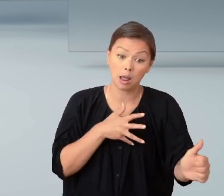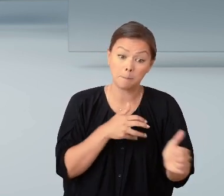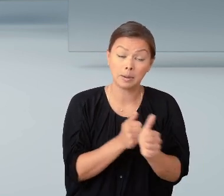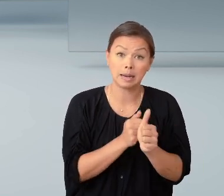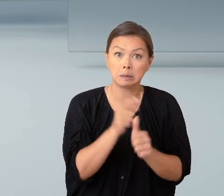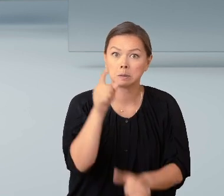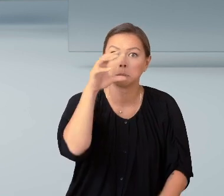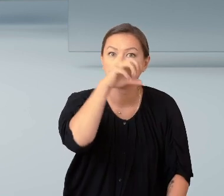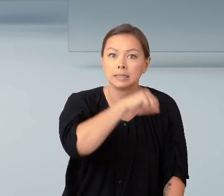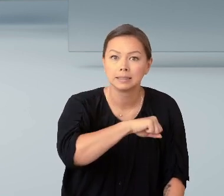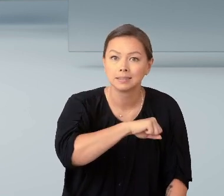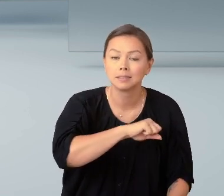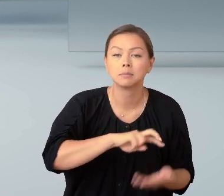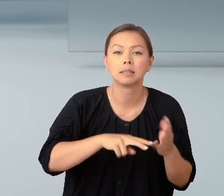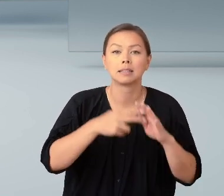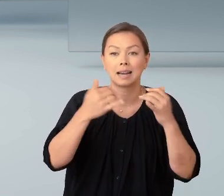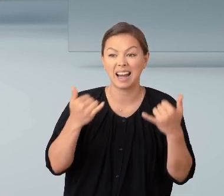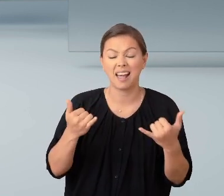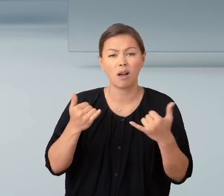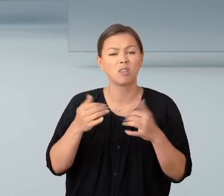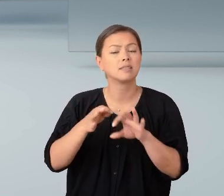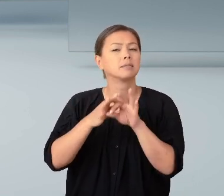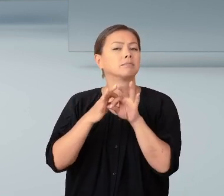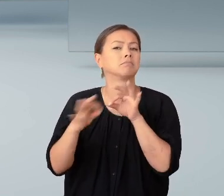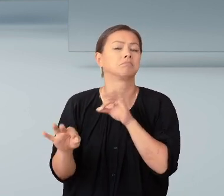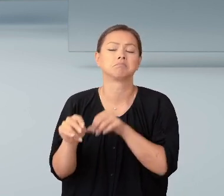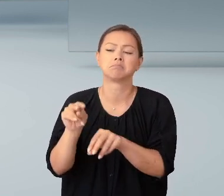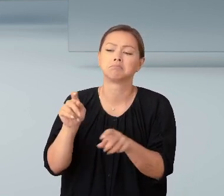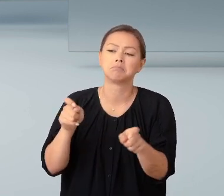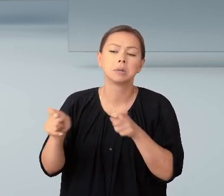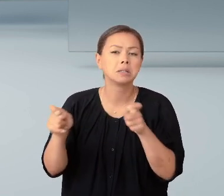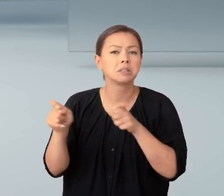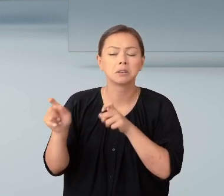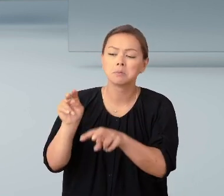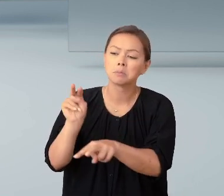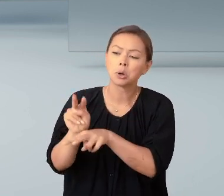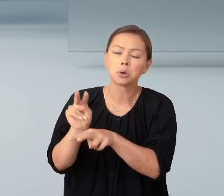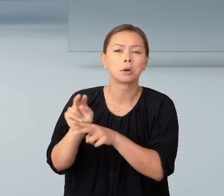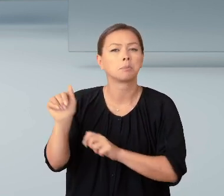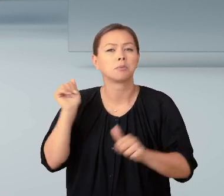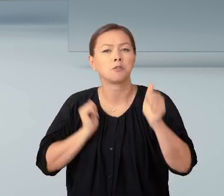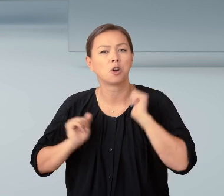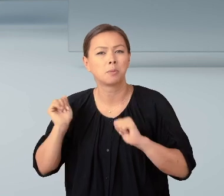simplified management, monitoring, and improved performance.